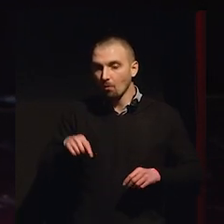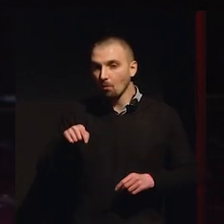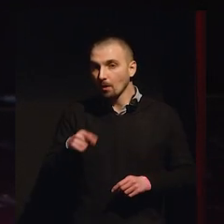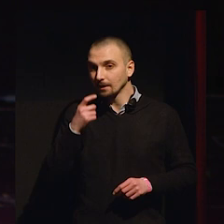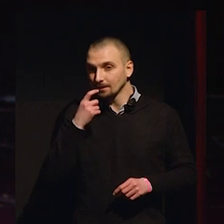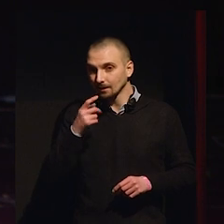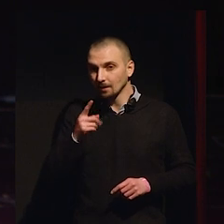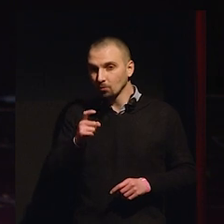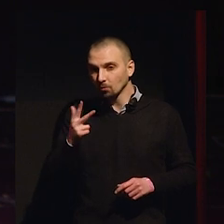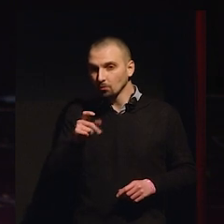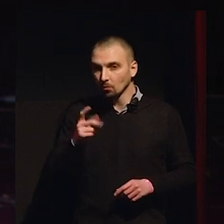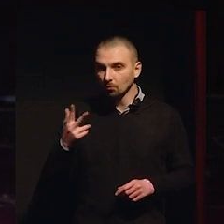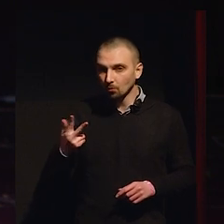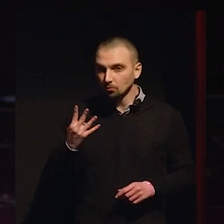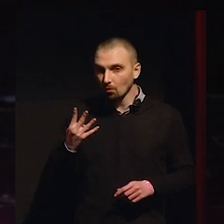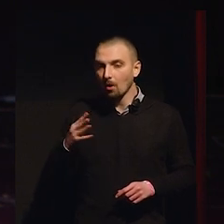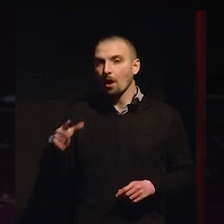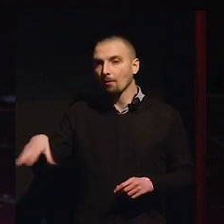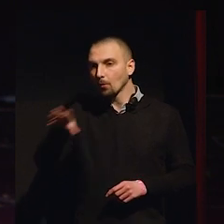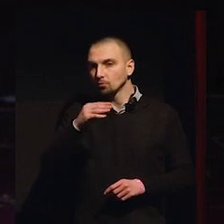free of poliomyelitis through vaccination campaigns.